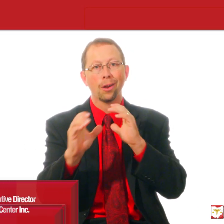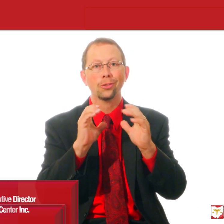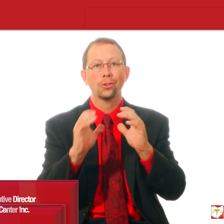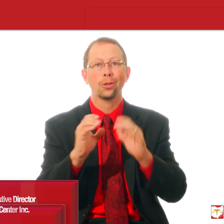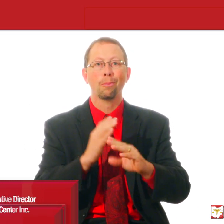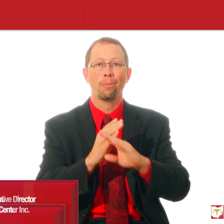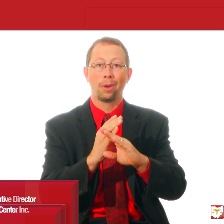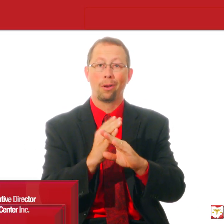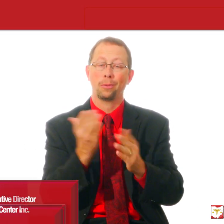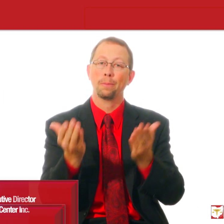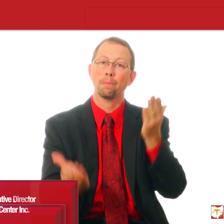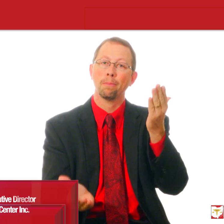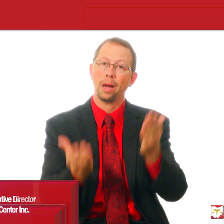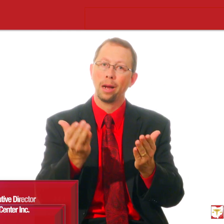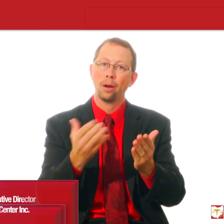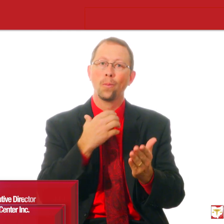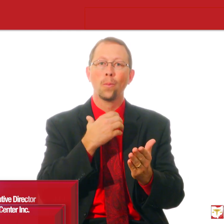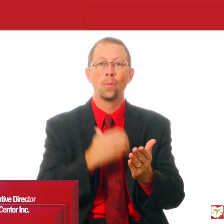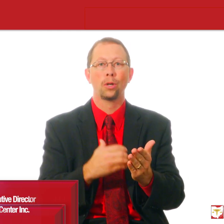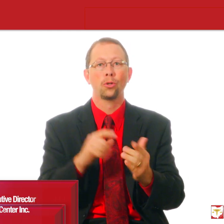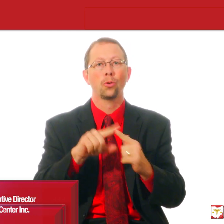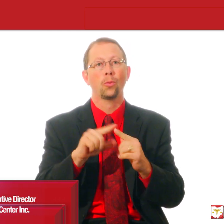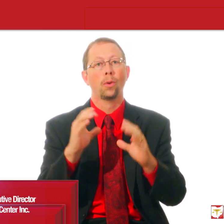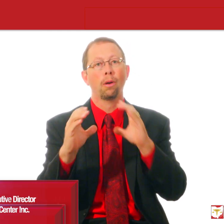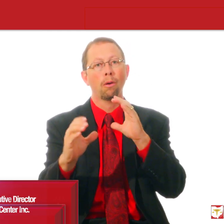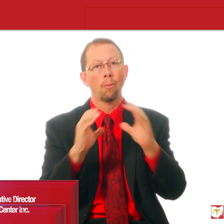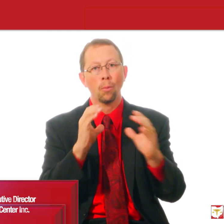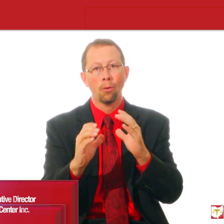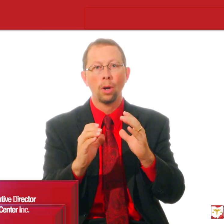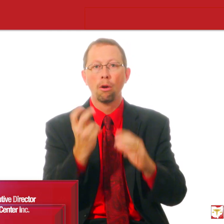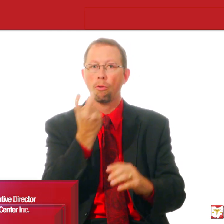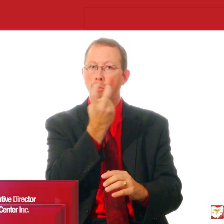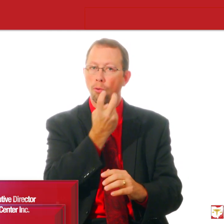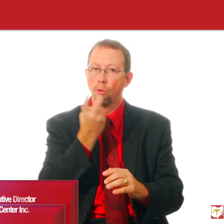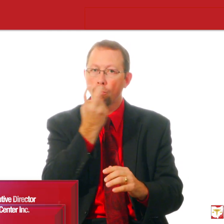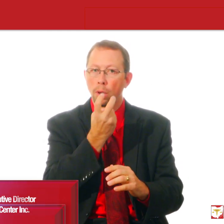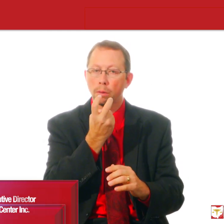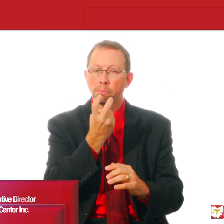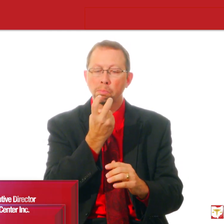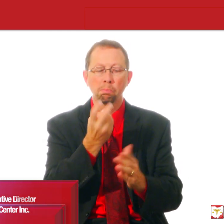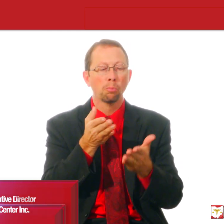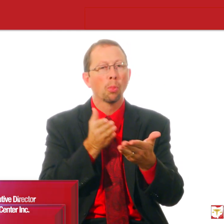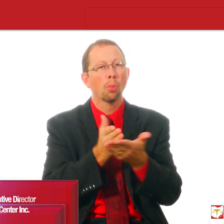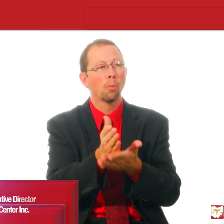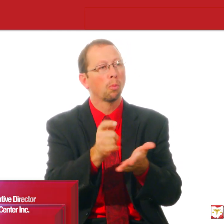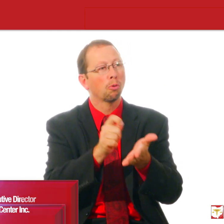People with communication barriers might wish to communicate orally,